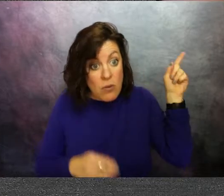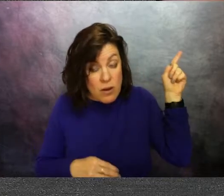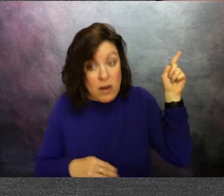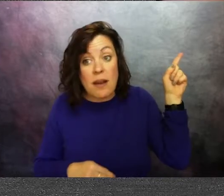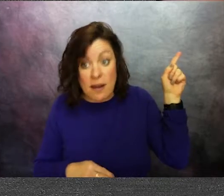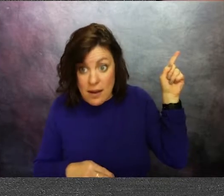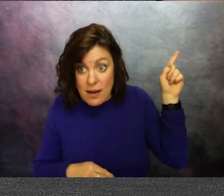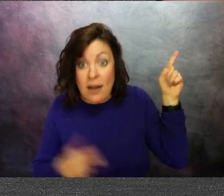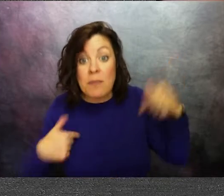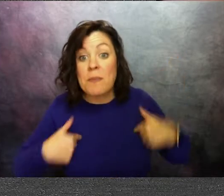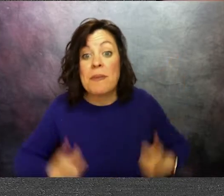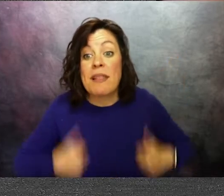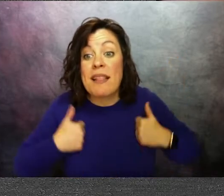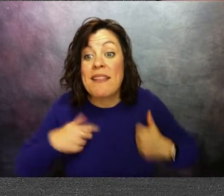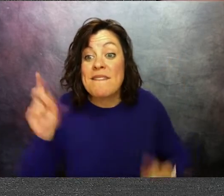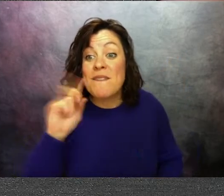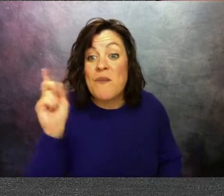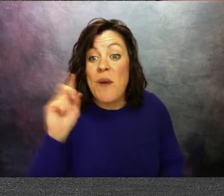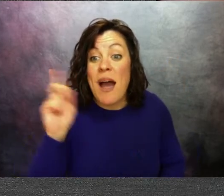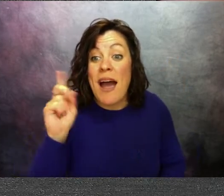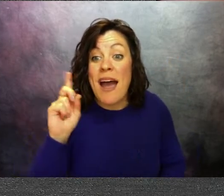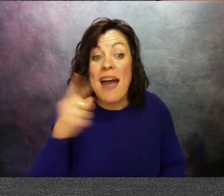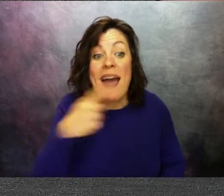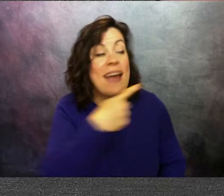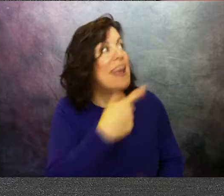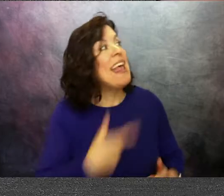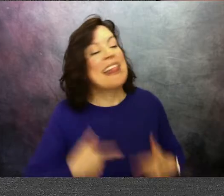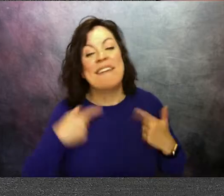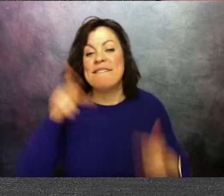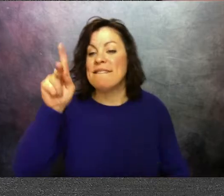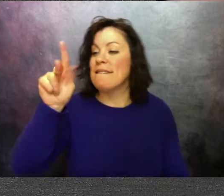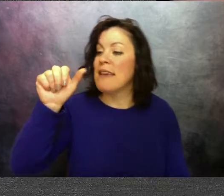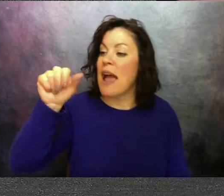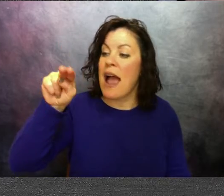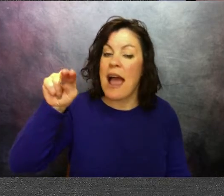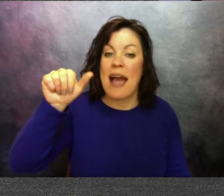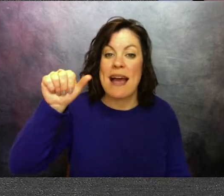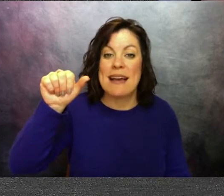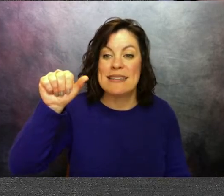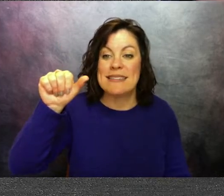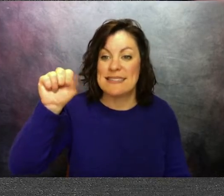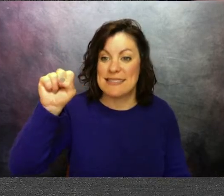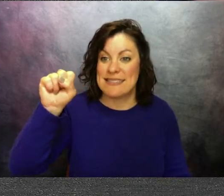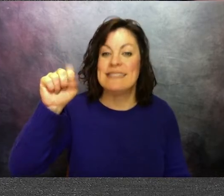She lives in Kansas. It says Kansas.